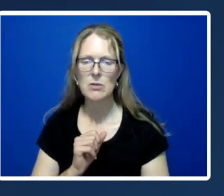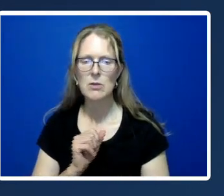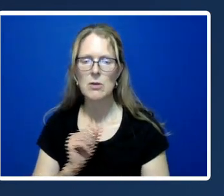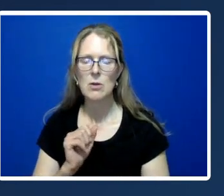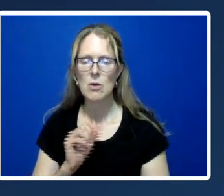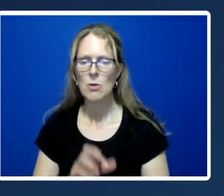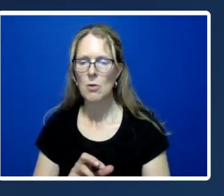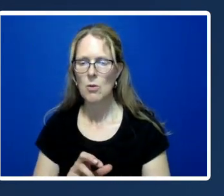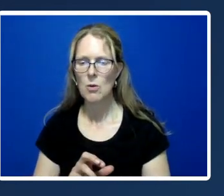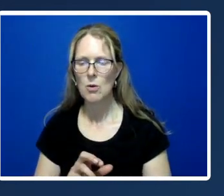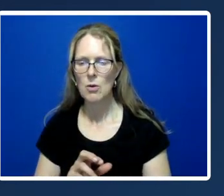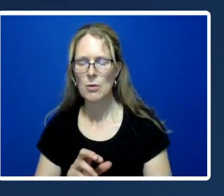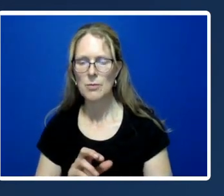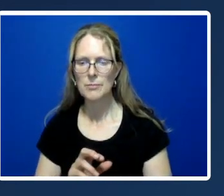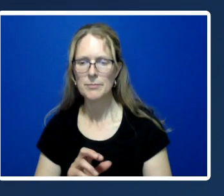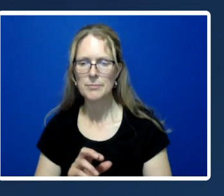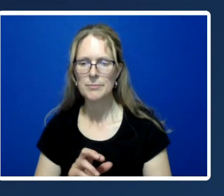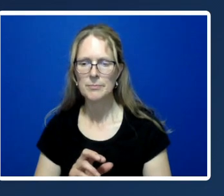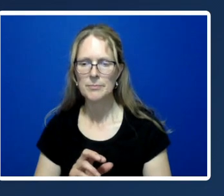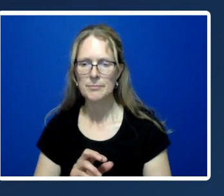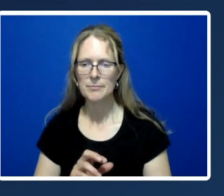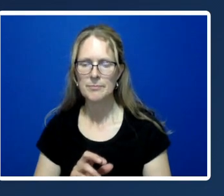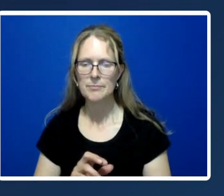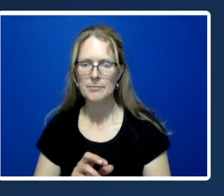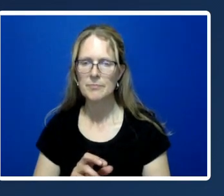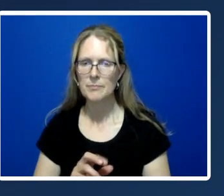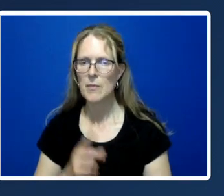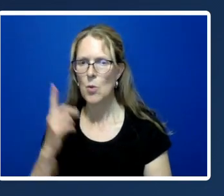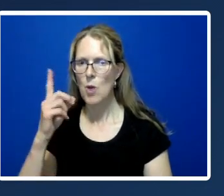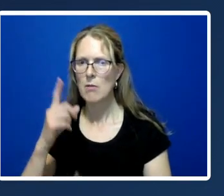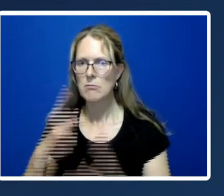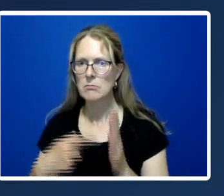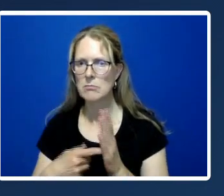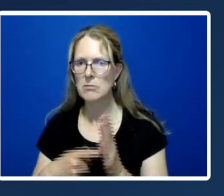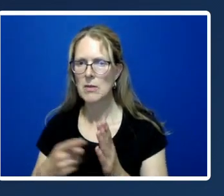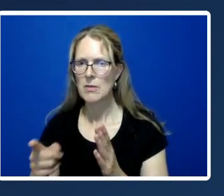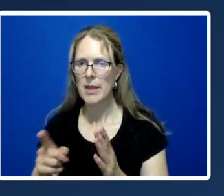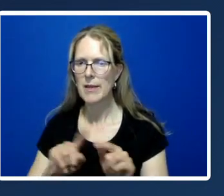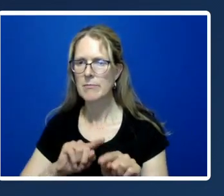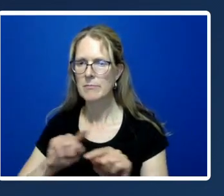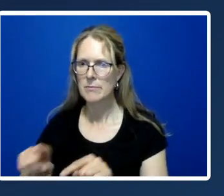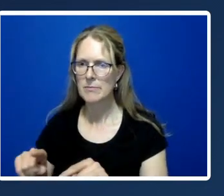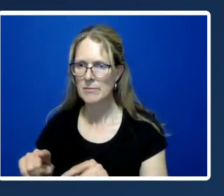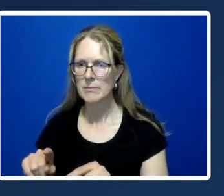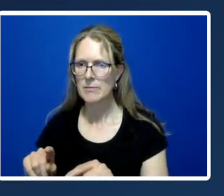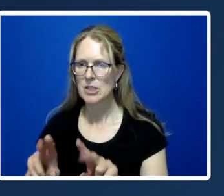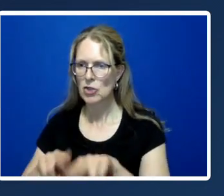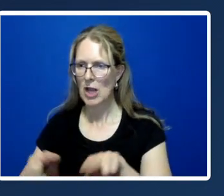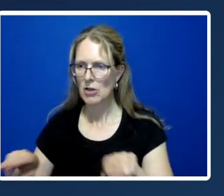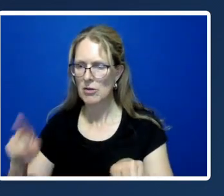they went to the homeless shelter and asked what they could do or how they could help. And that's